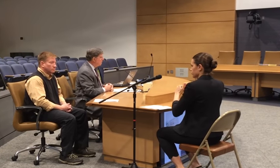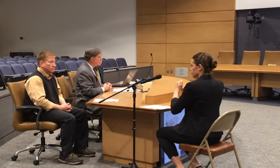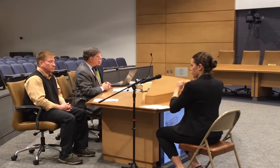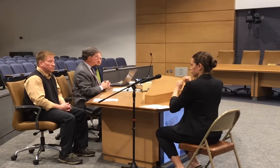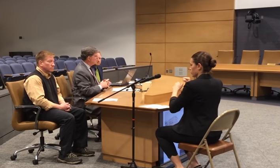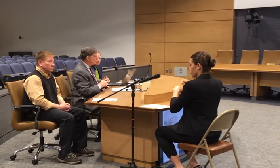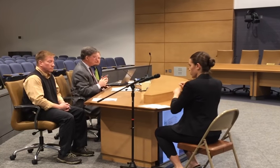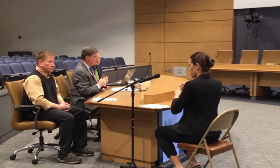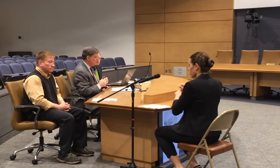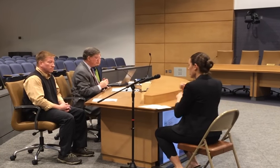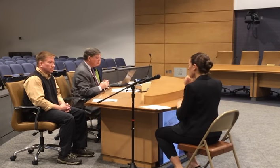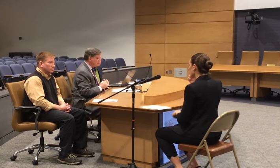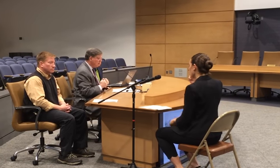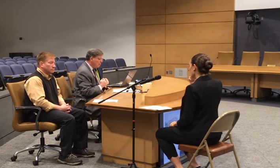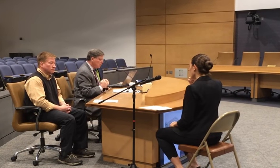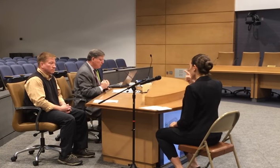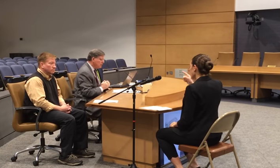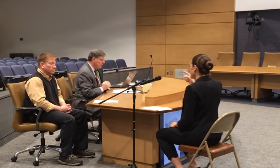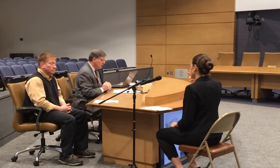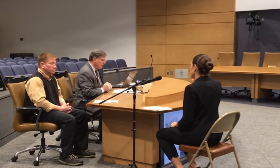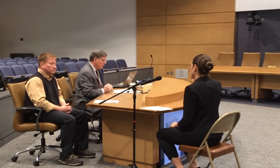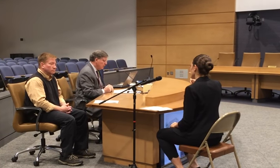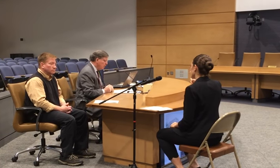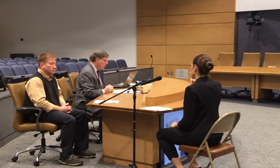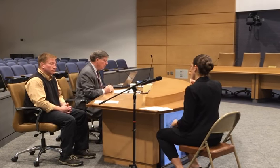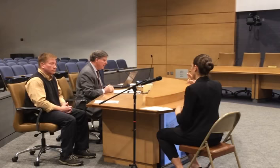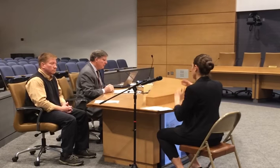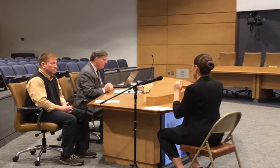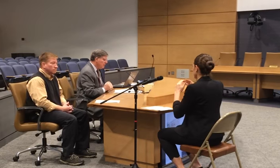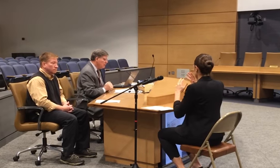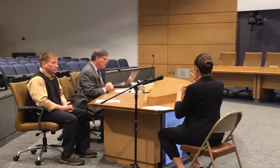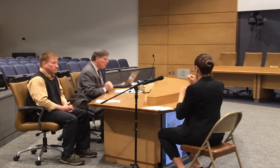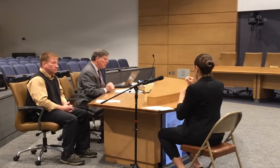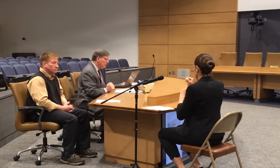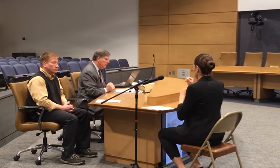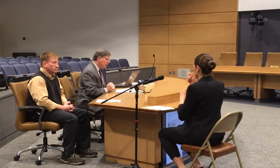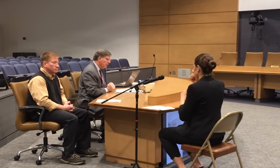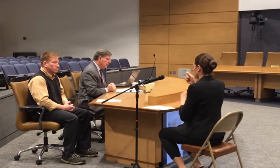While historic buildings are intrinsically interesting, what makes them even more compelling